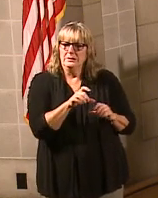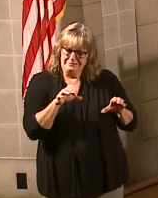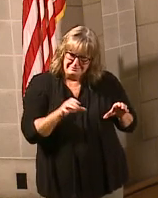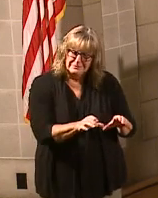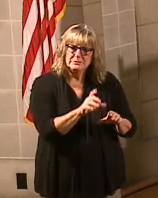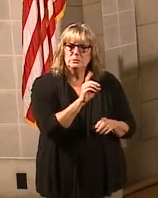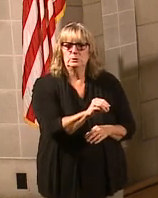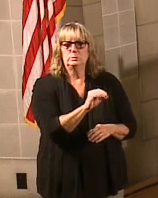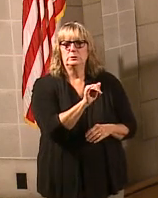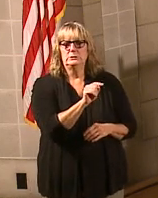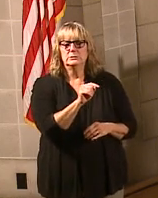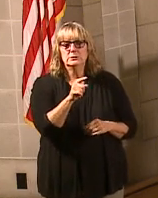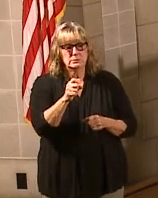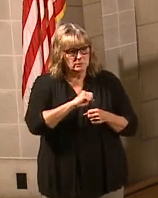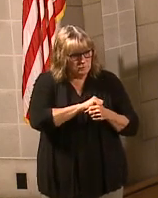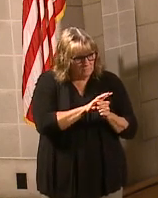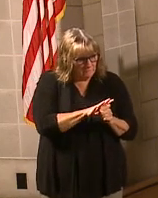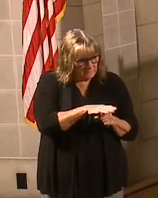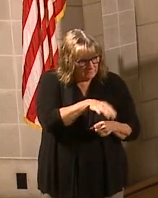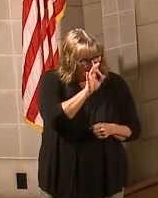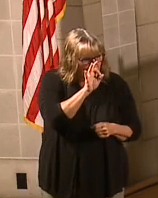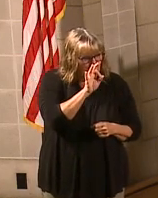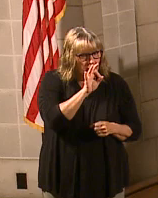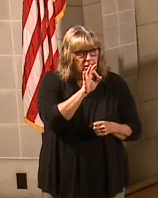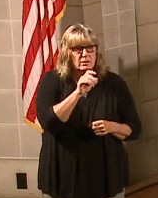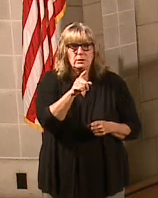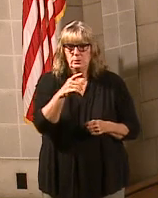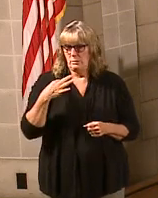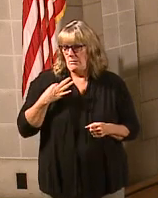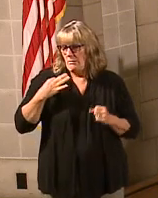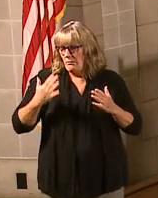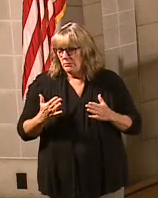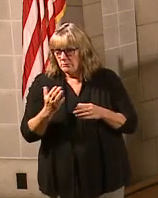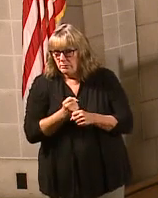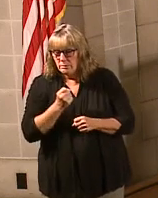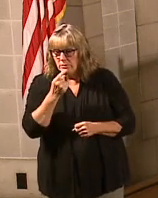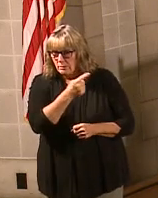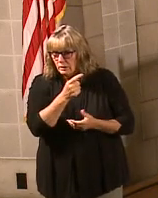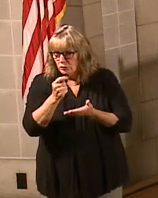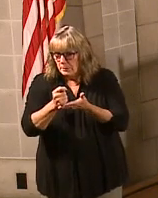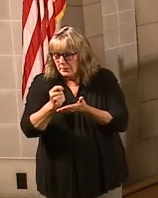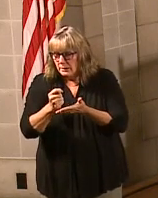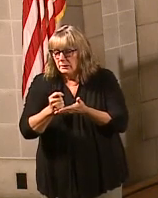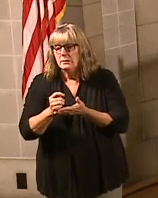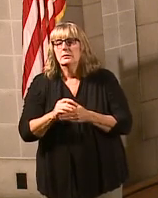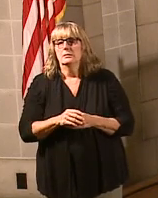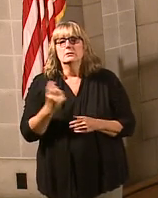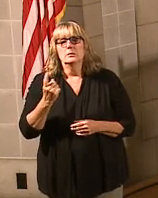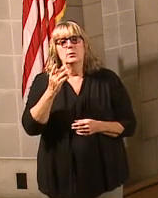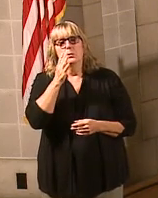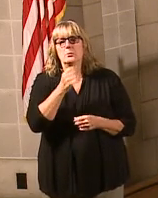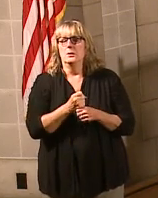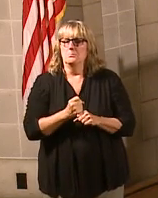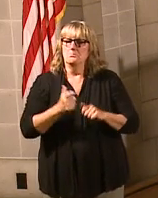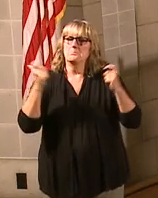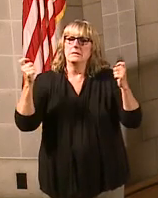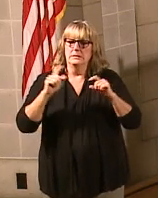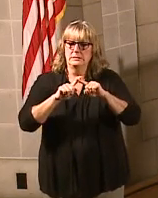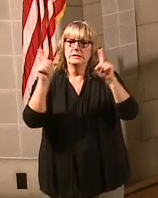INFECTION, SO EARLY ON WHEN YOU ARE BEING DIAGNOSED IF YOU ARE